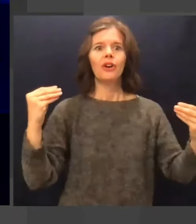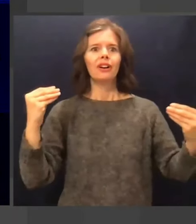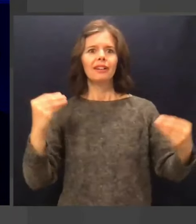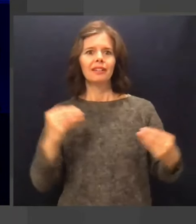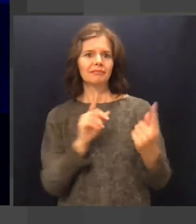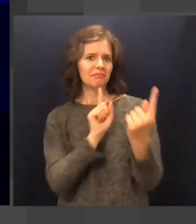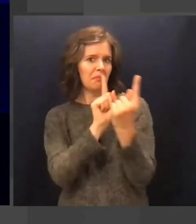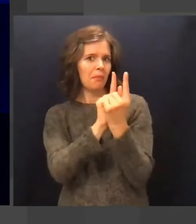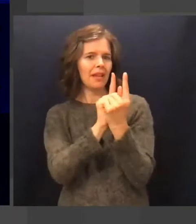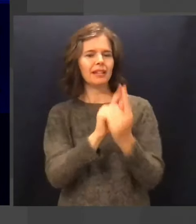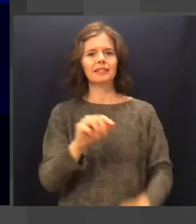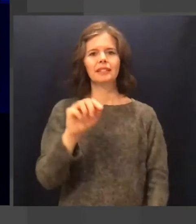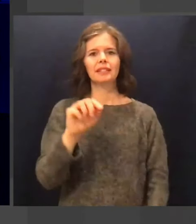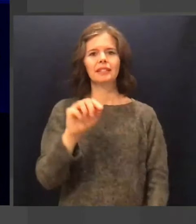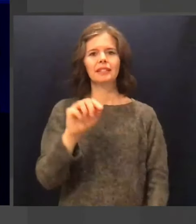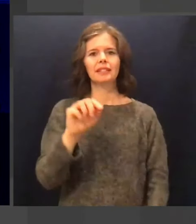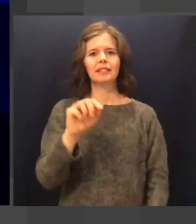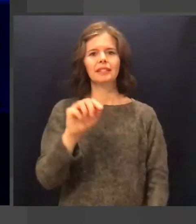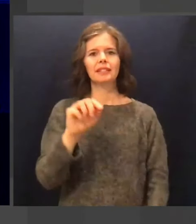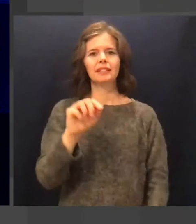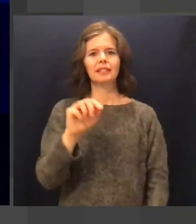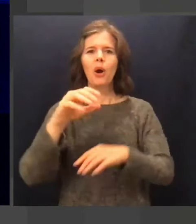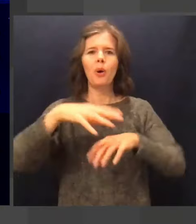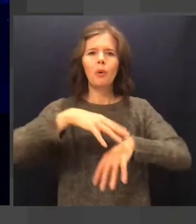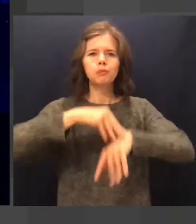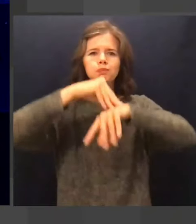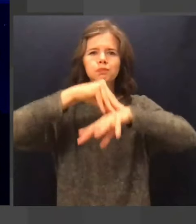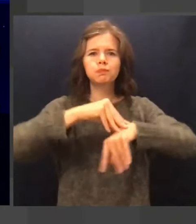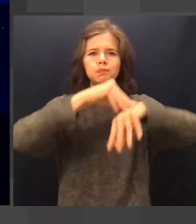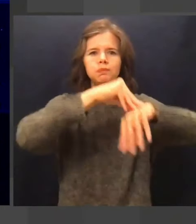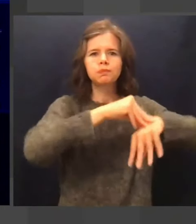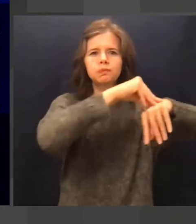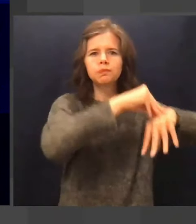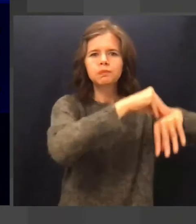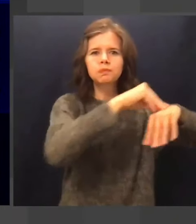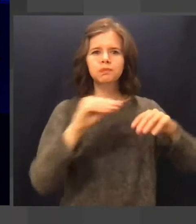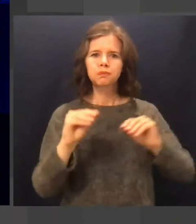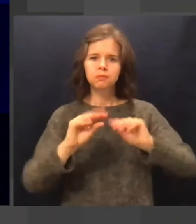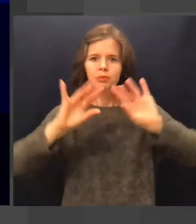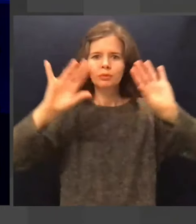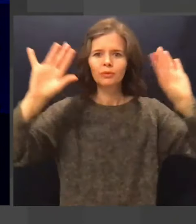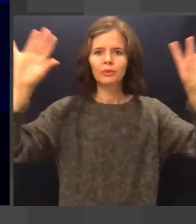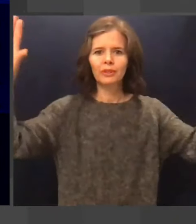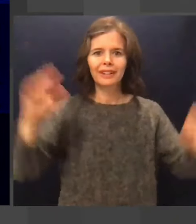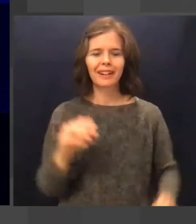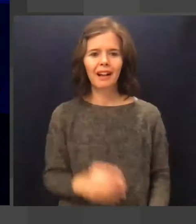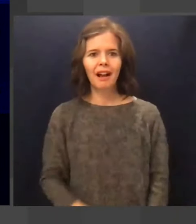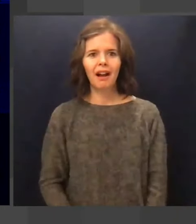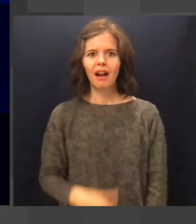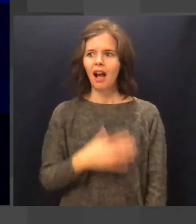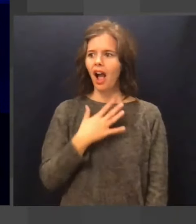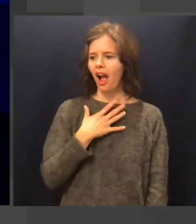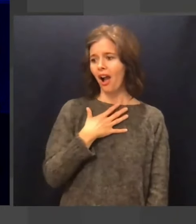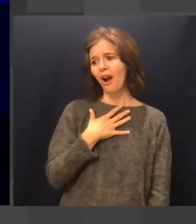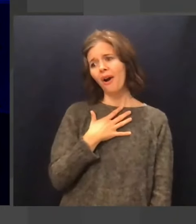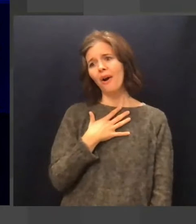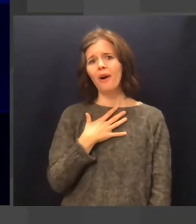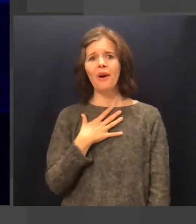MEET THE GLOW SQUID. WOW!